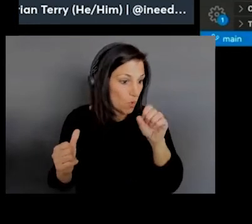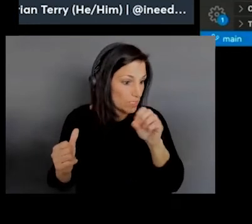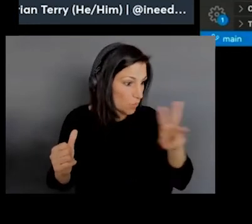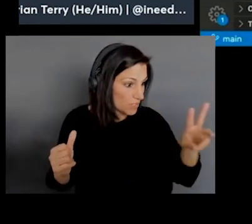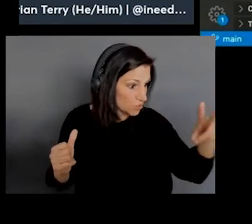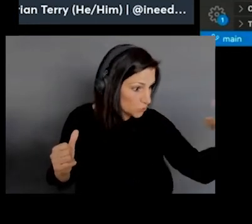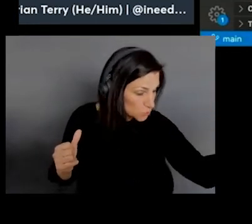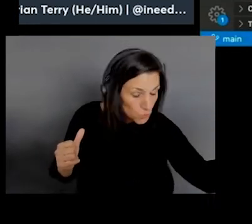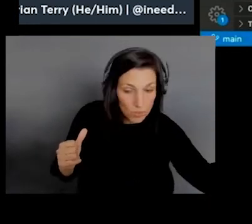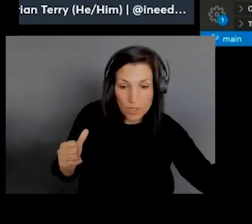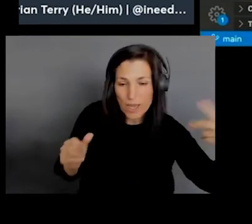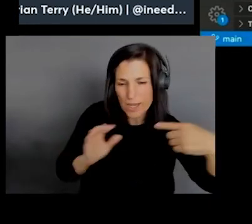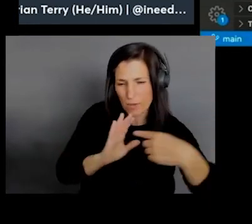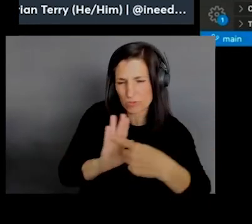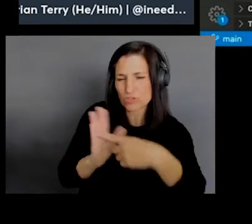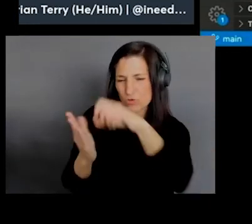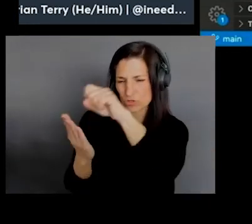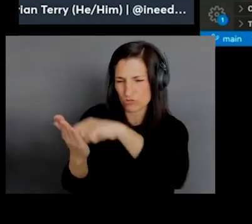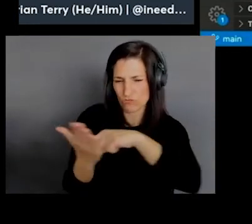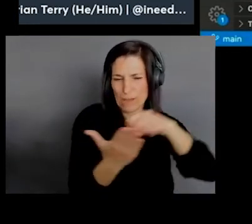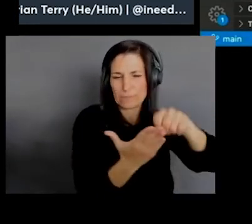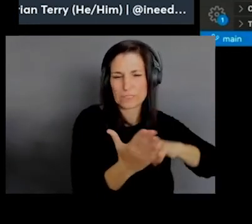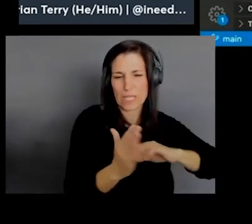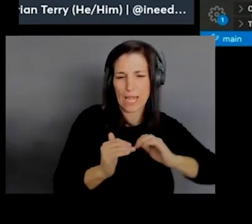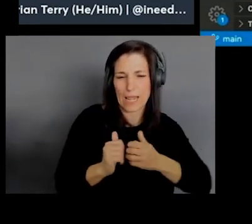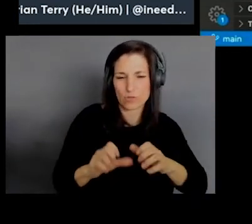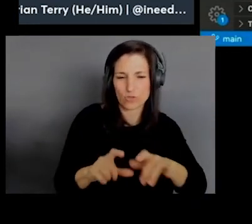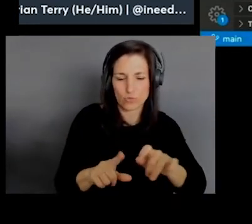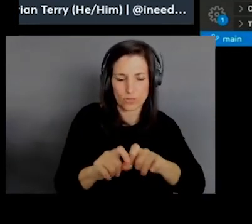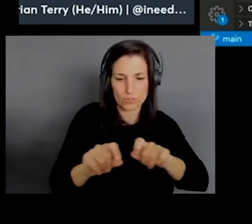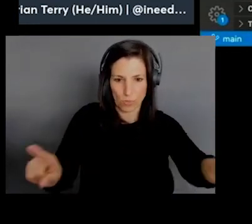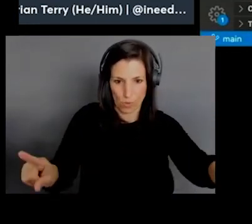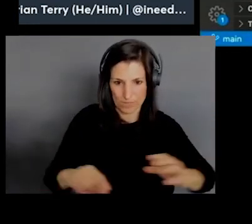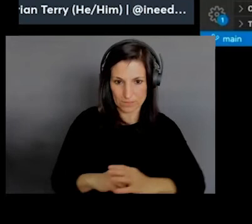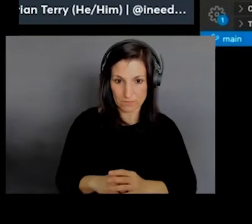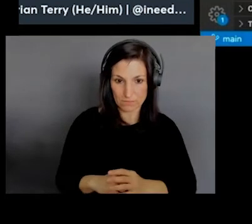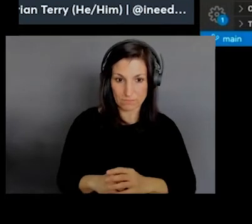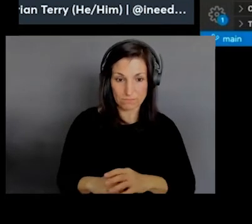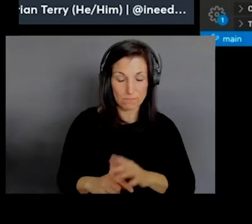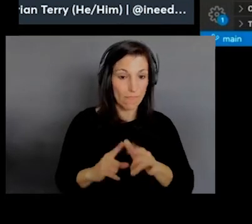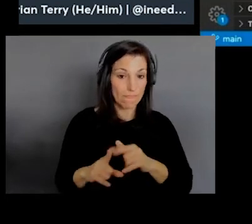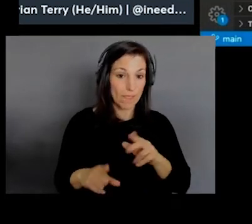I'll show you the scripts to do these deployments. And then once I have my US-East EventBridge bus